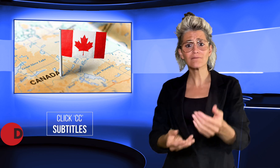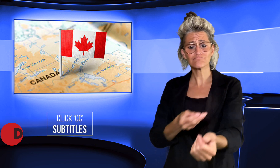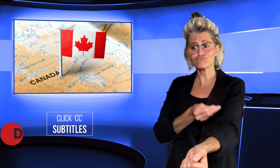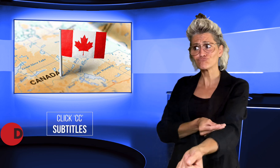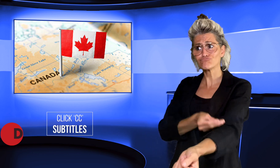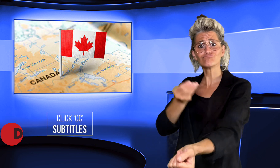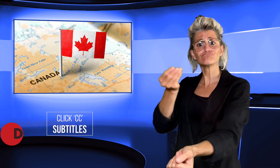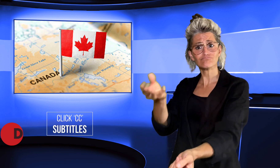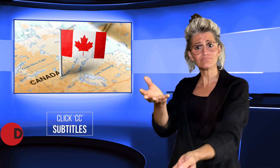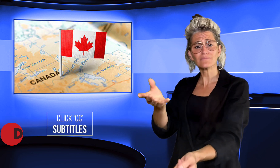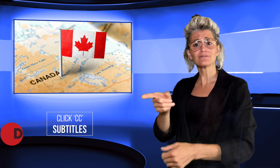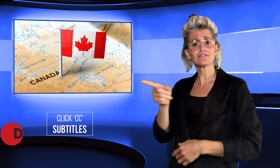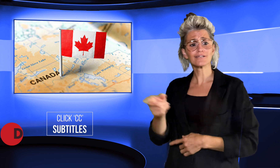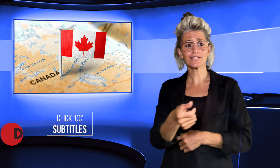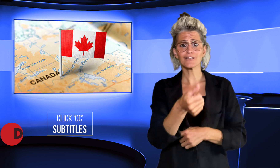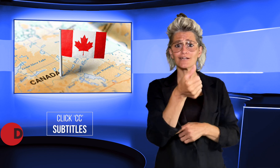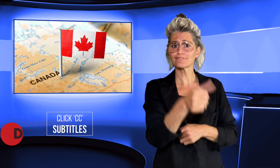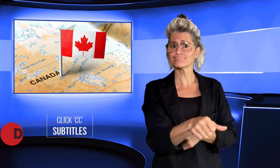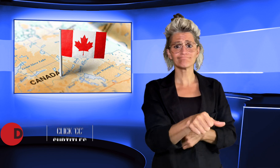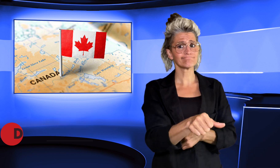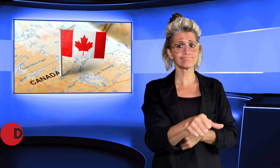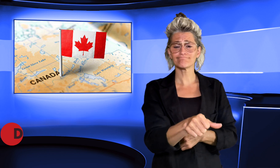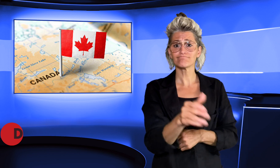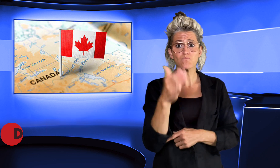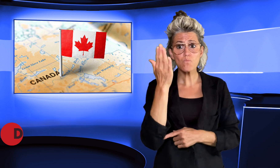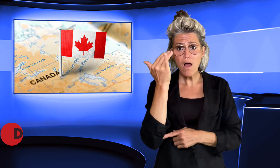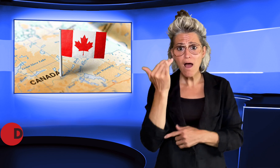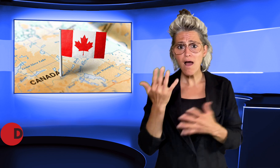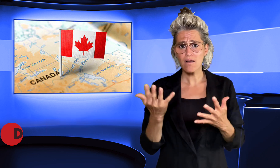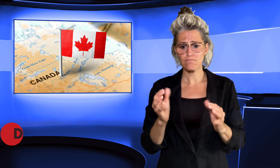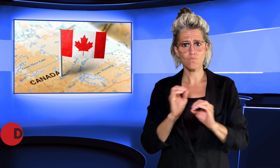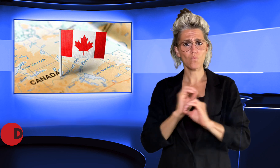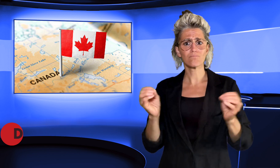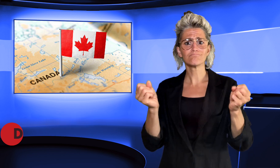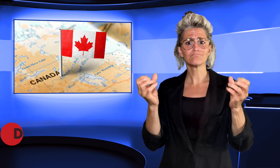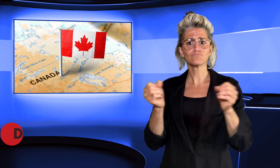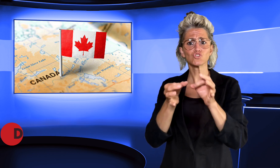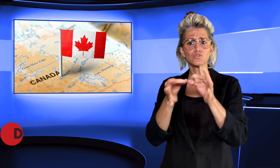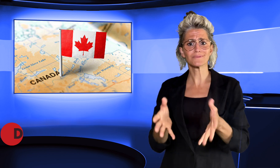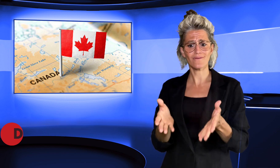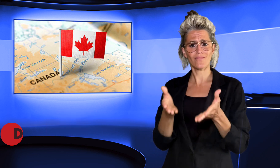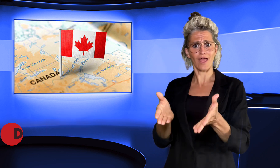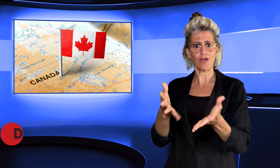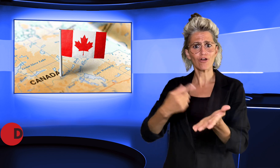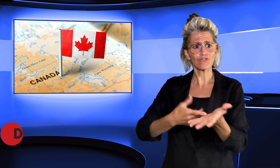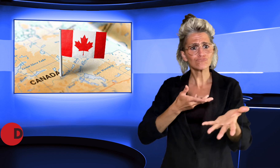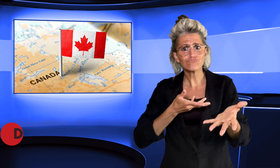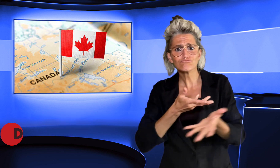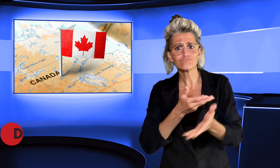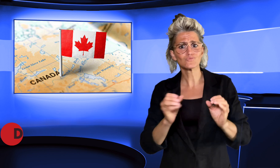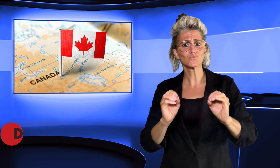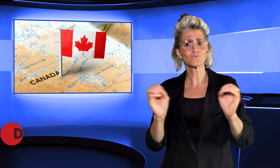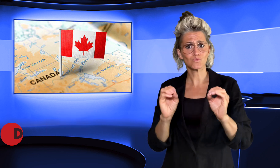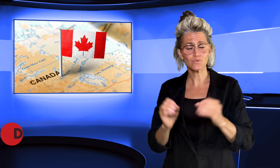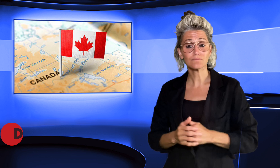were denied because no sign language interpreter was present.